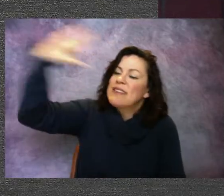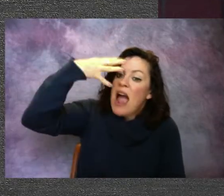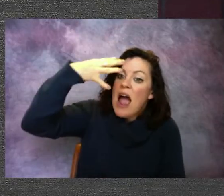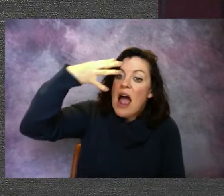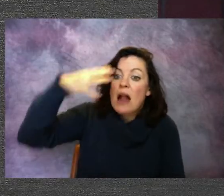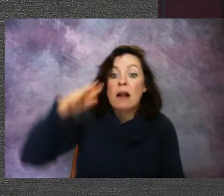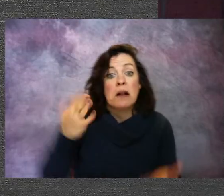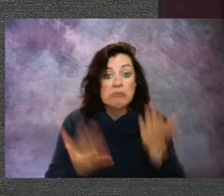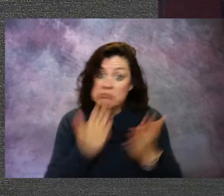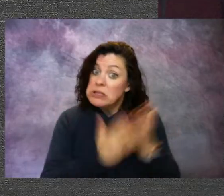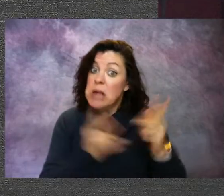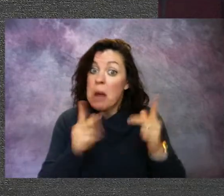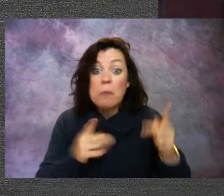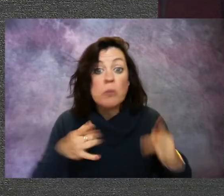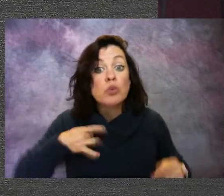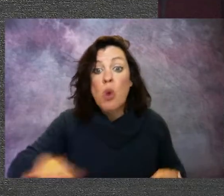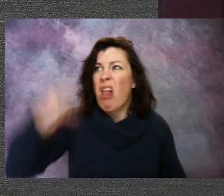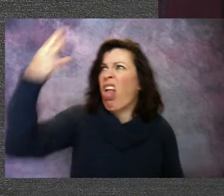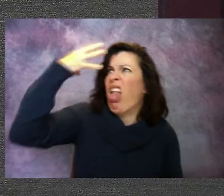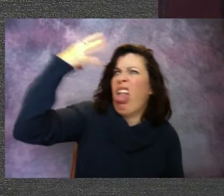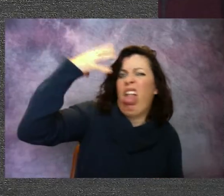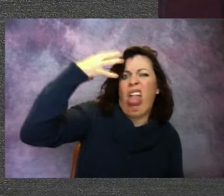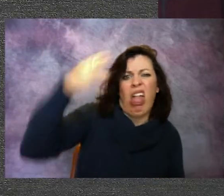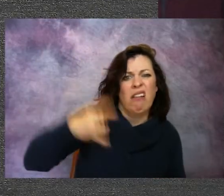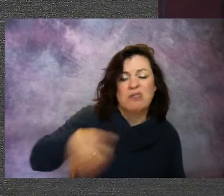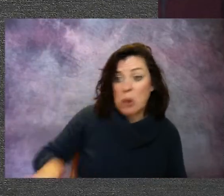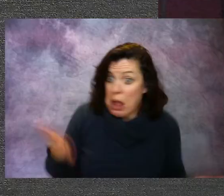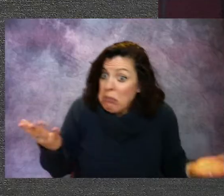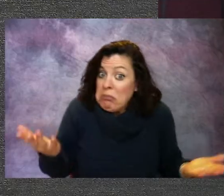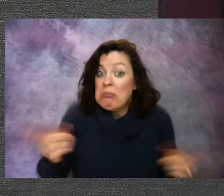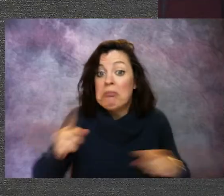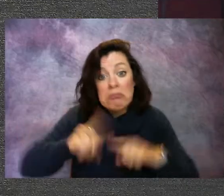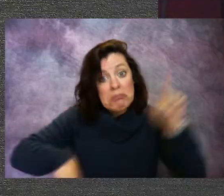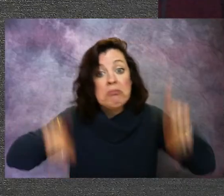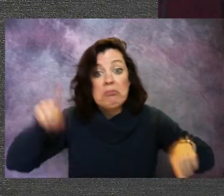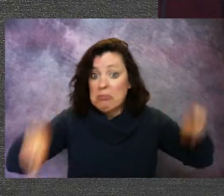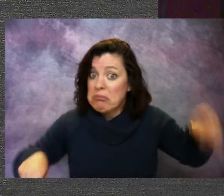So, we have sunny weather, we also have cloudy weather